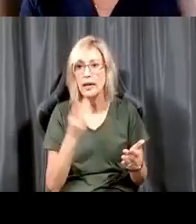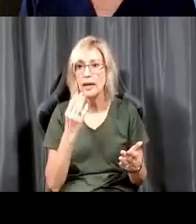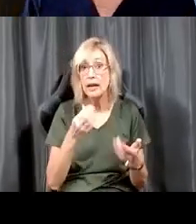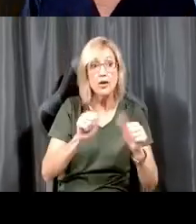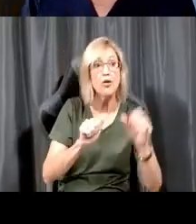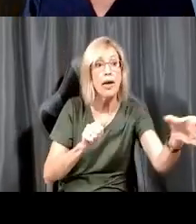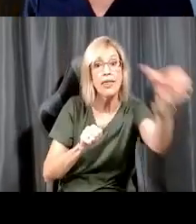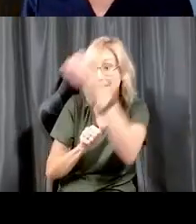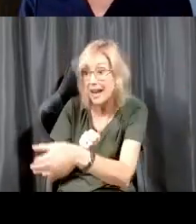Not going to touch it.